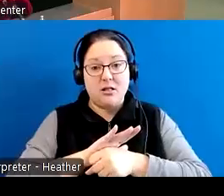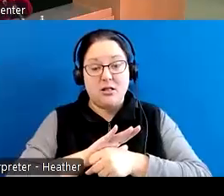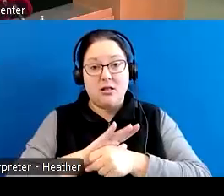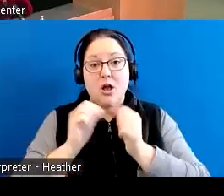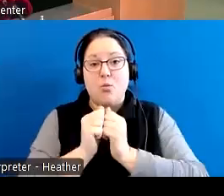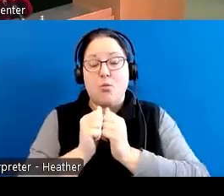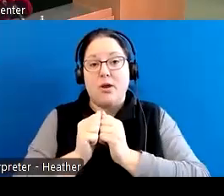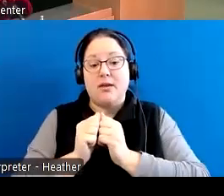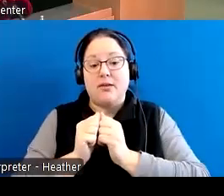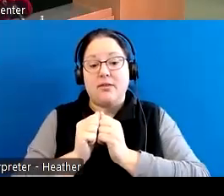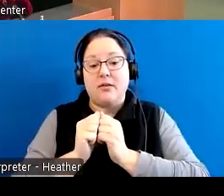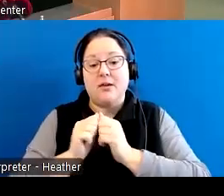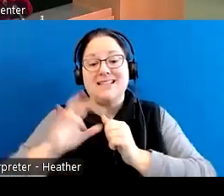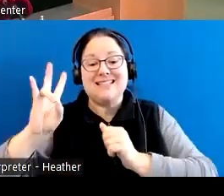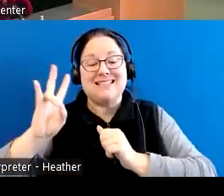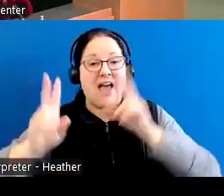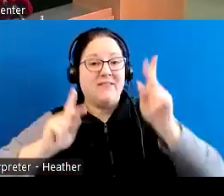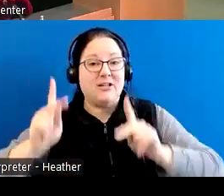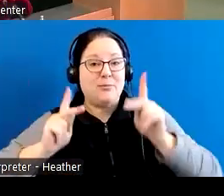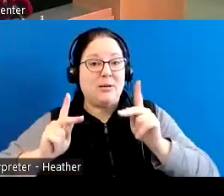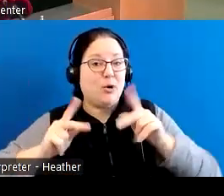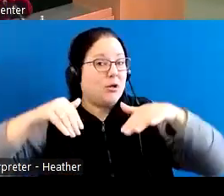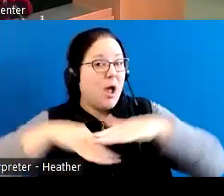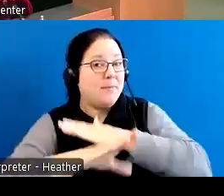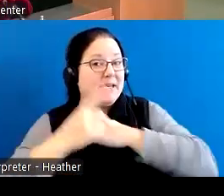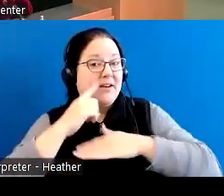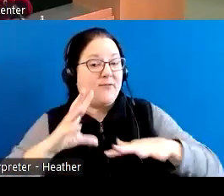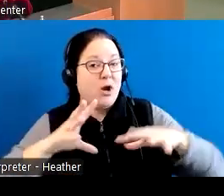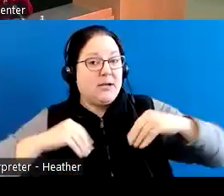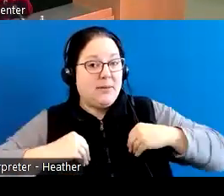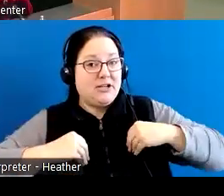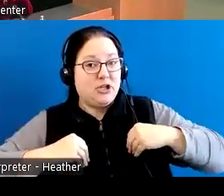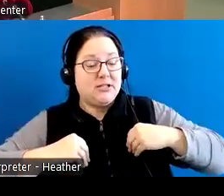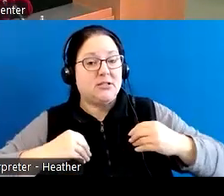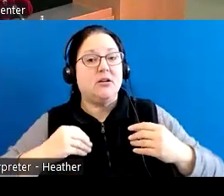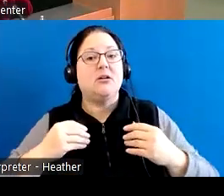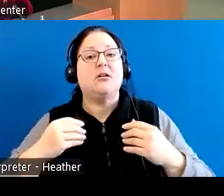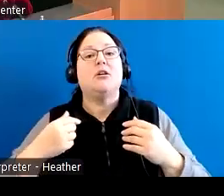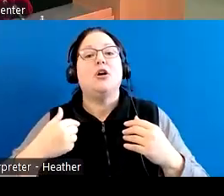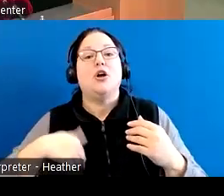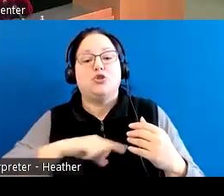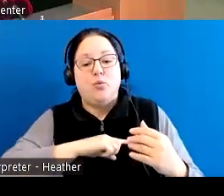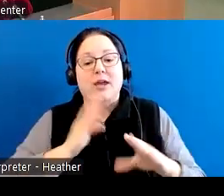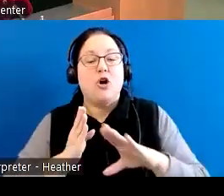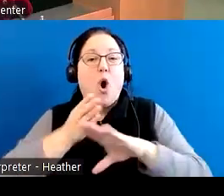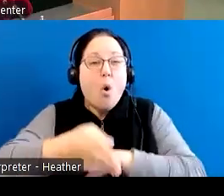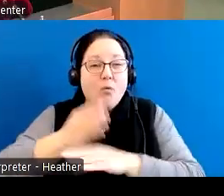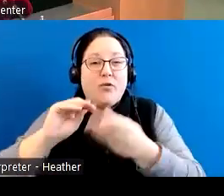people boarding for admission. Uh so we do have to deal with sort of being over census regularly. And